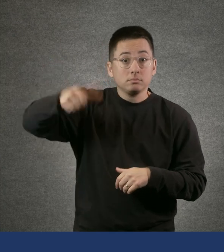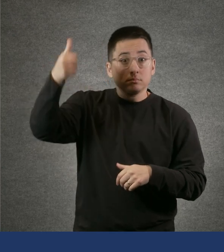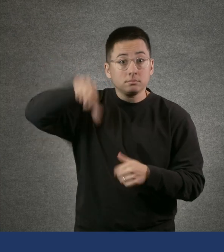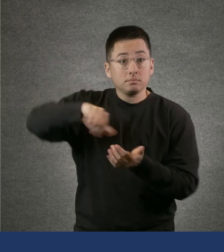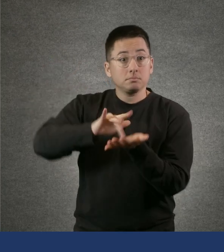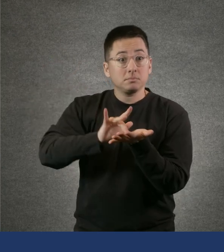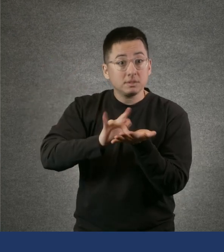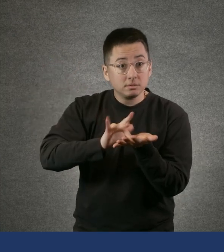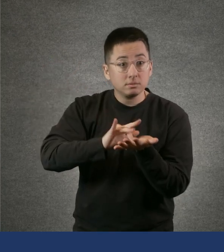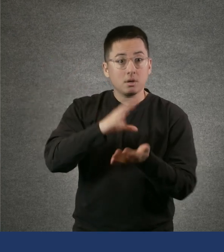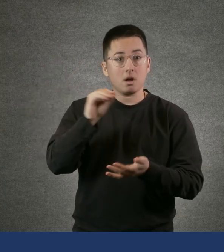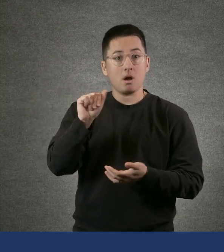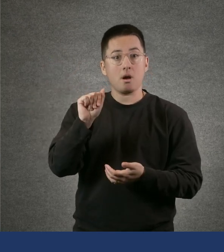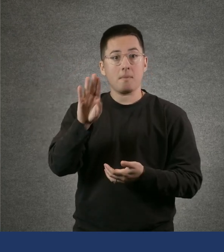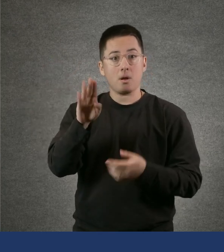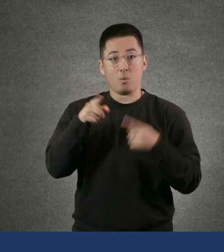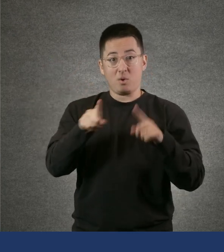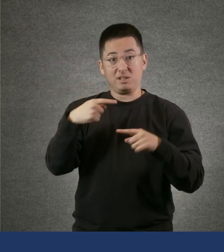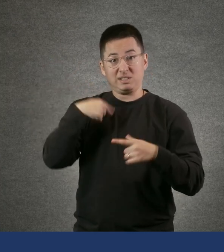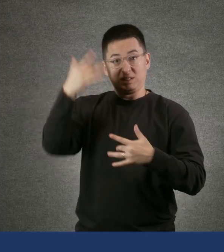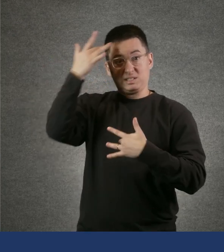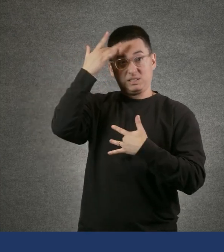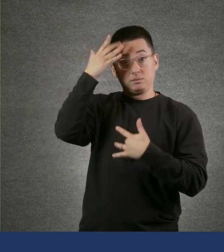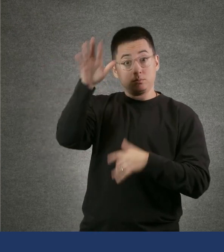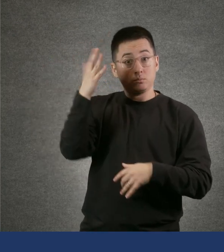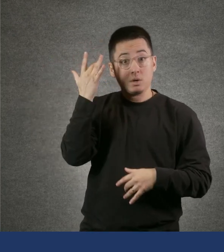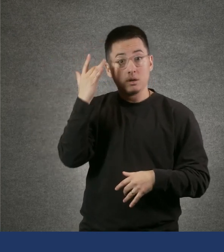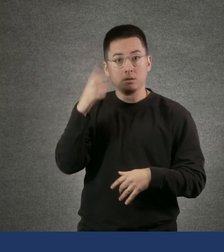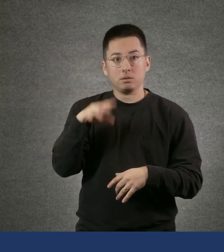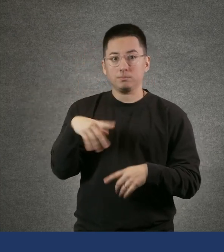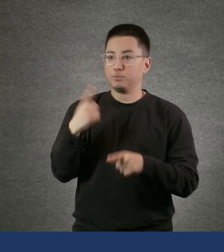I have been denied medications and antibiotics